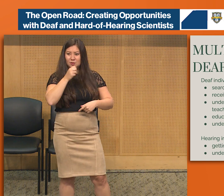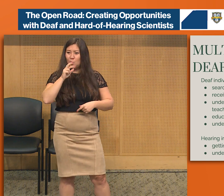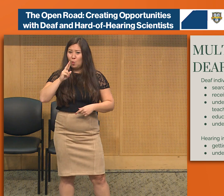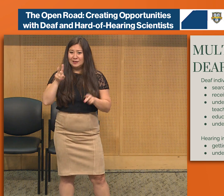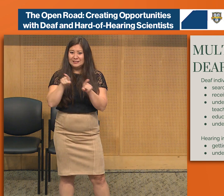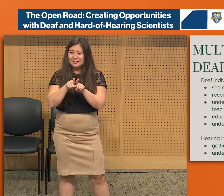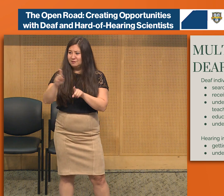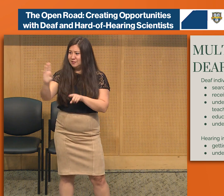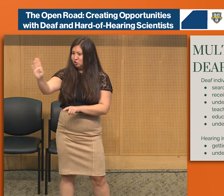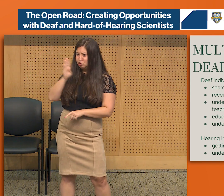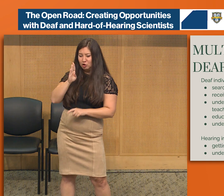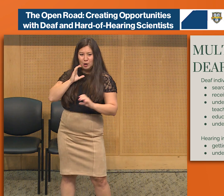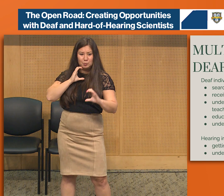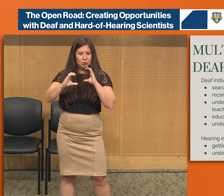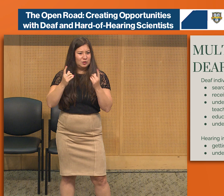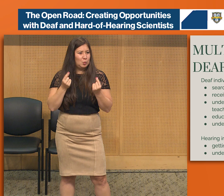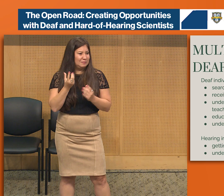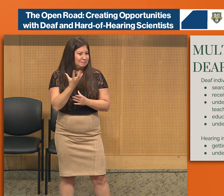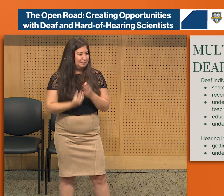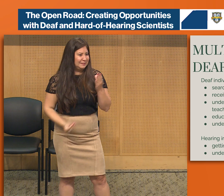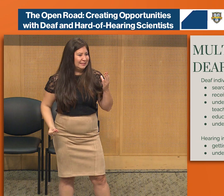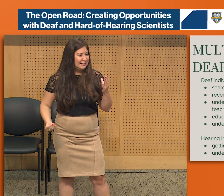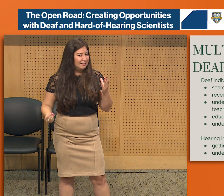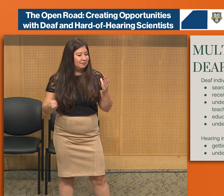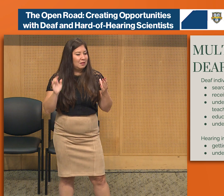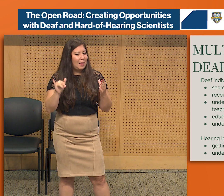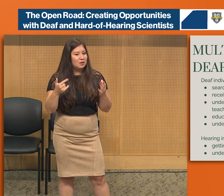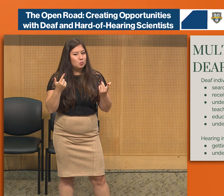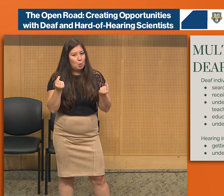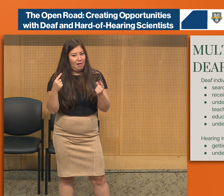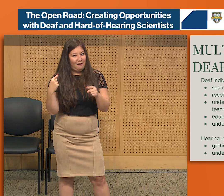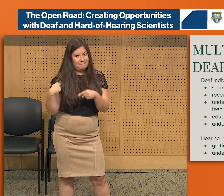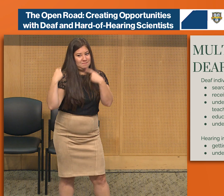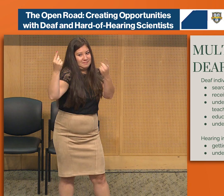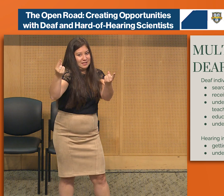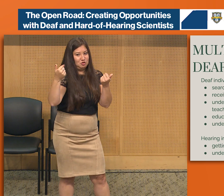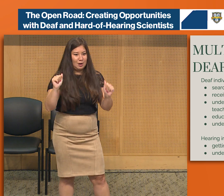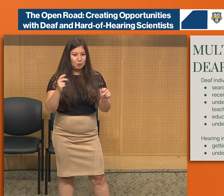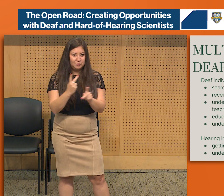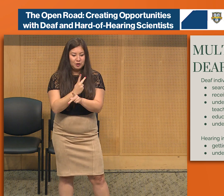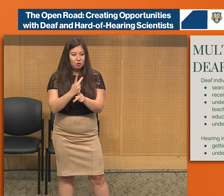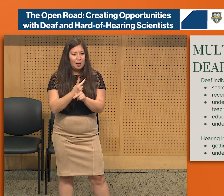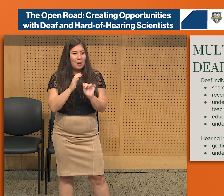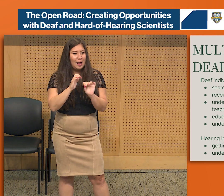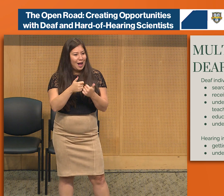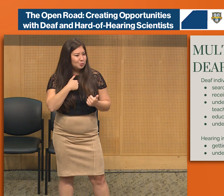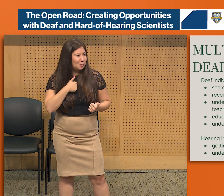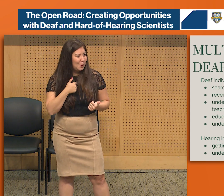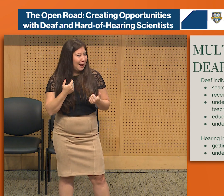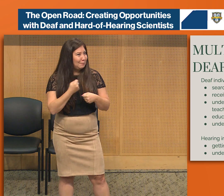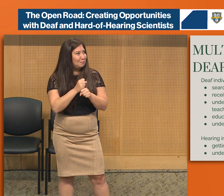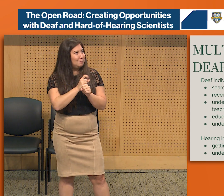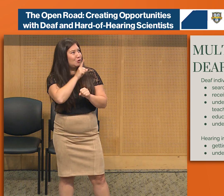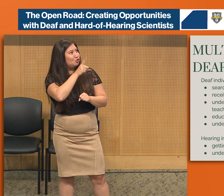So, there isn't as much missing from the hearing individual's experience because they are able to have direct access